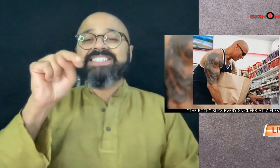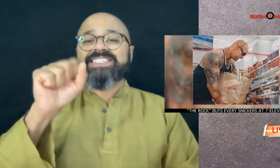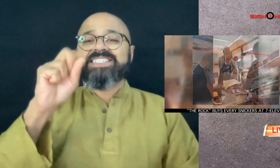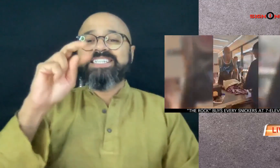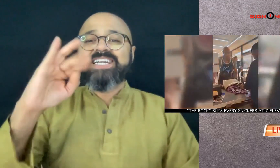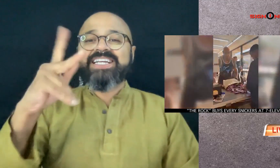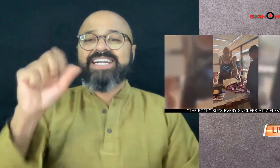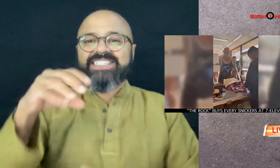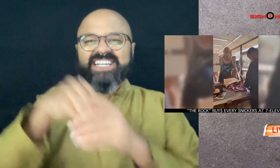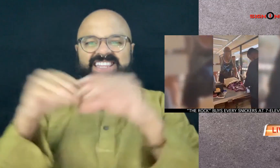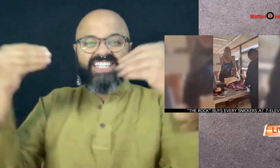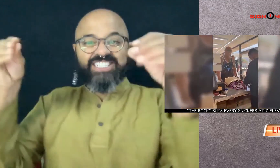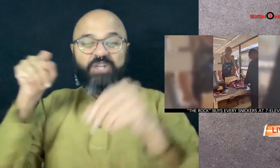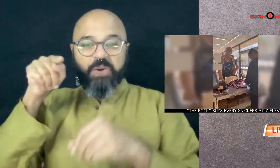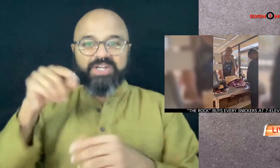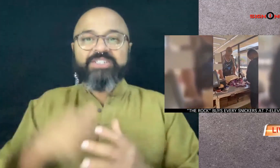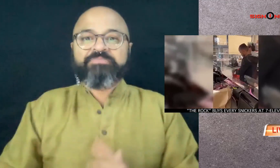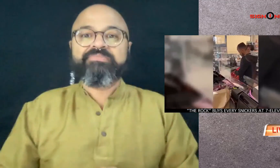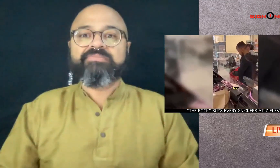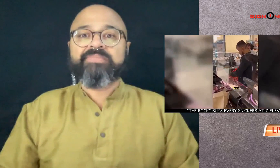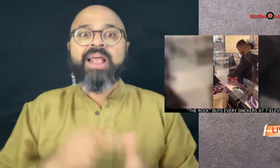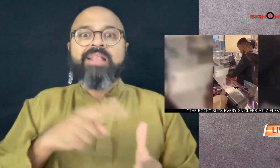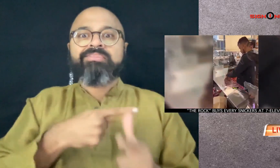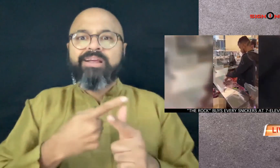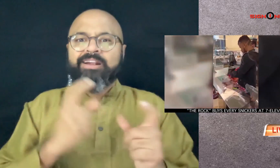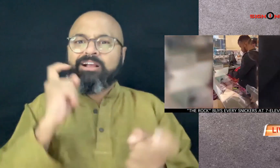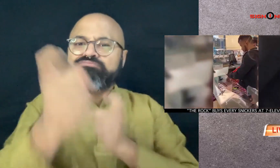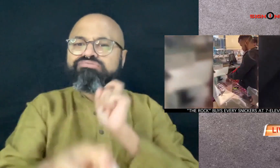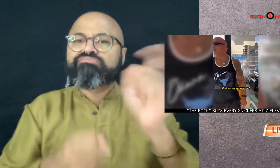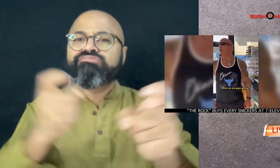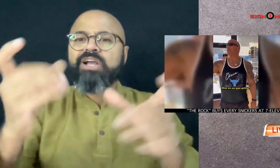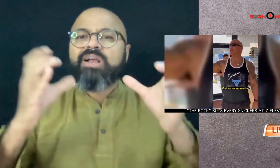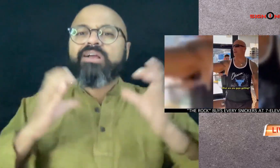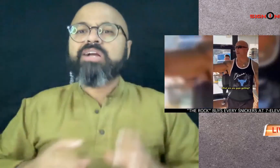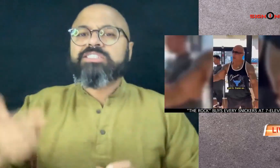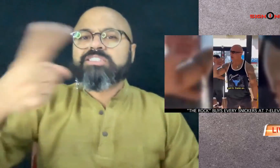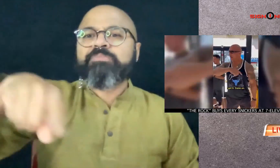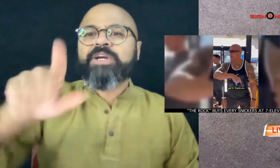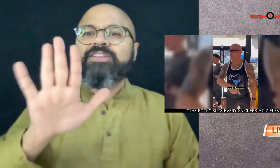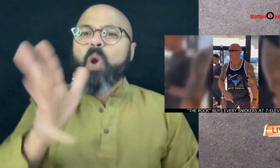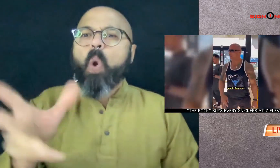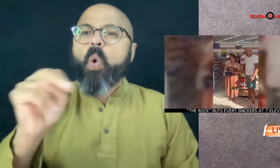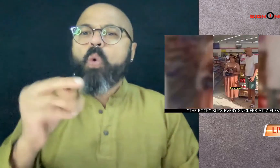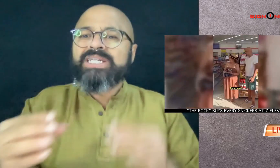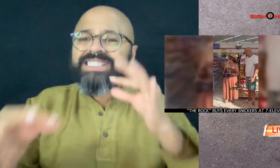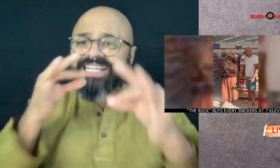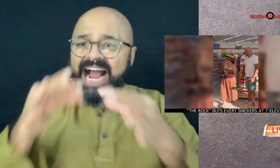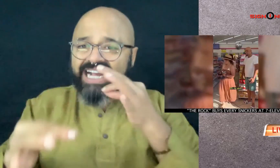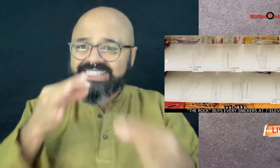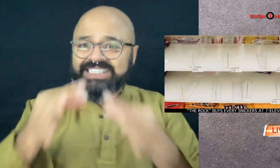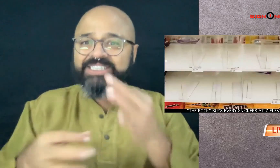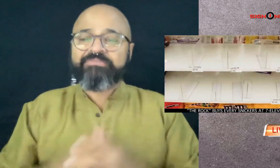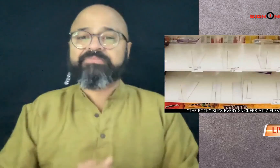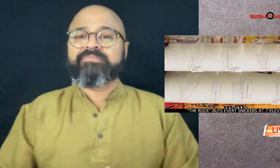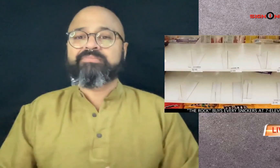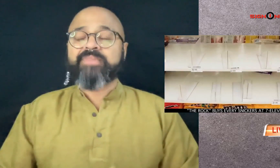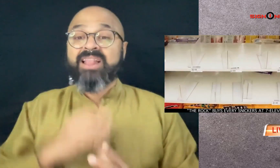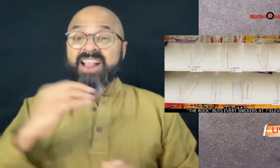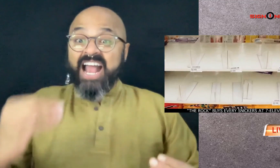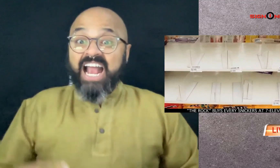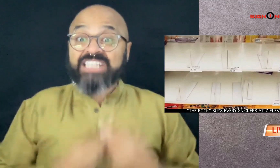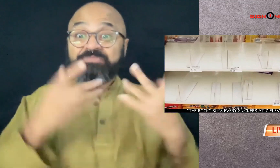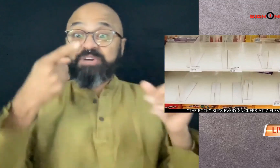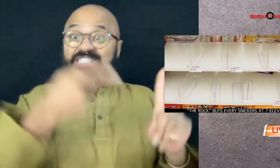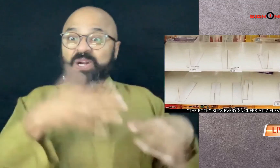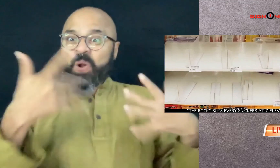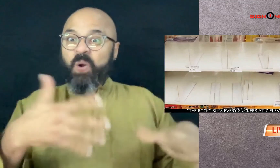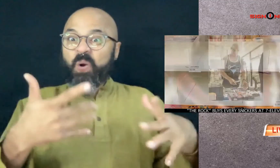the store and then treating other customers to their own snack the inspirational transaction